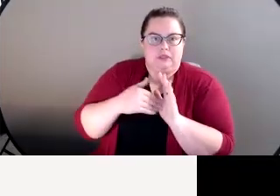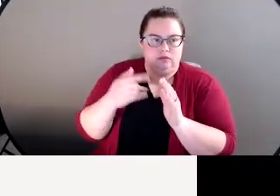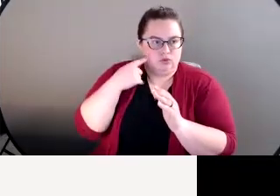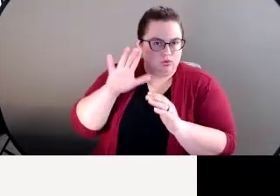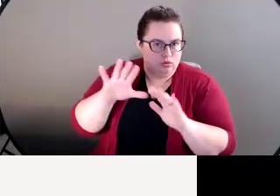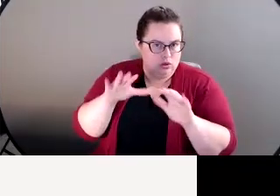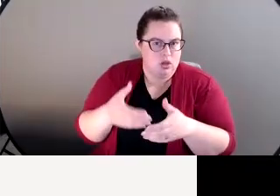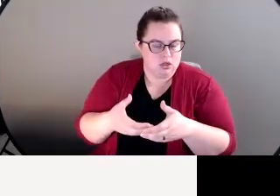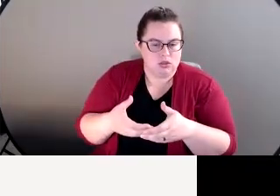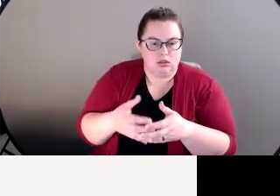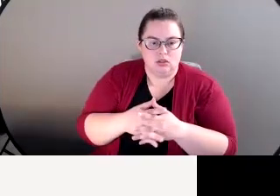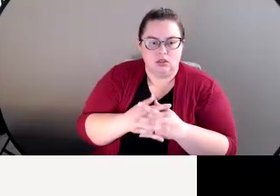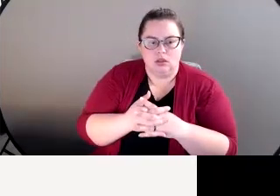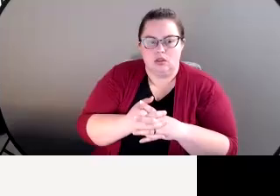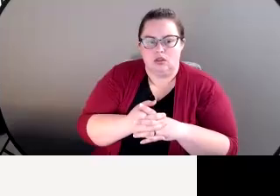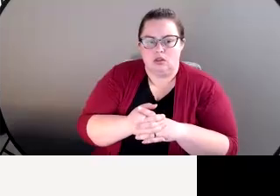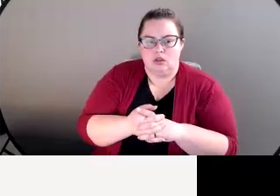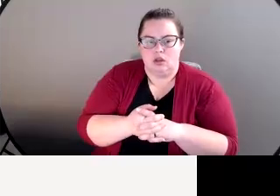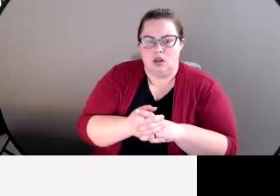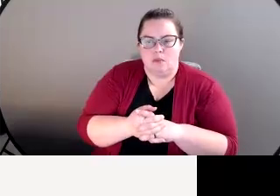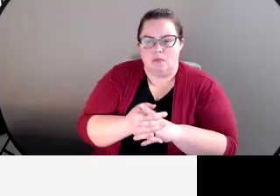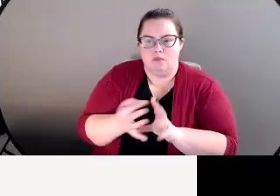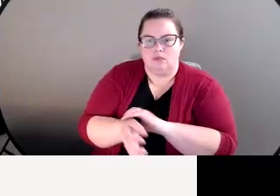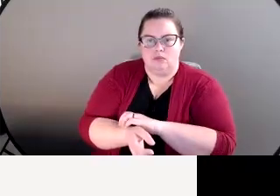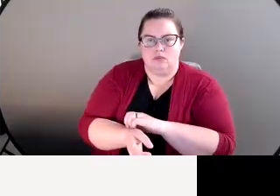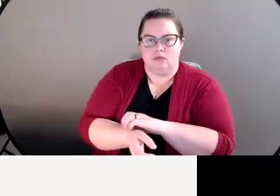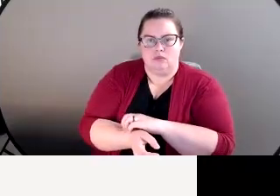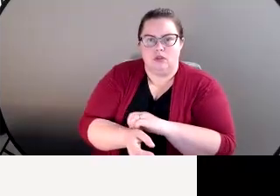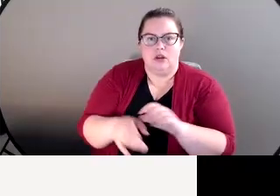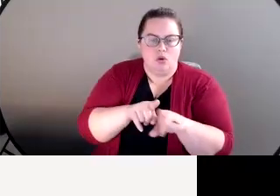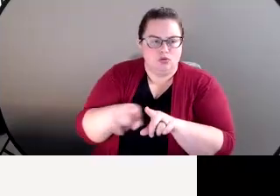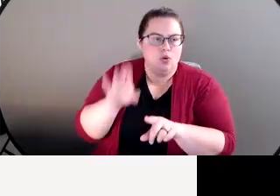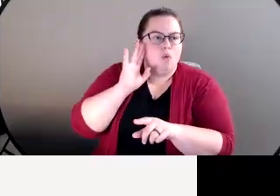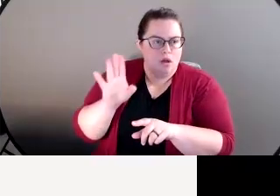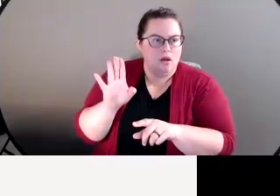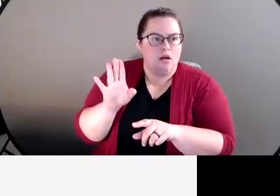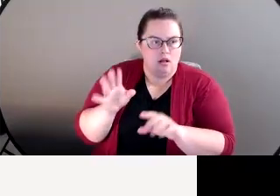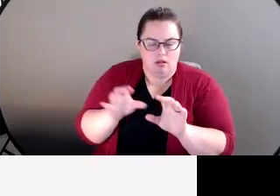It does also caption your videos for you for accessibility purposes and everything like that too.